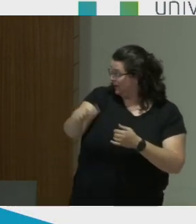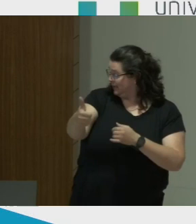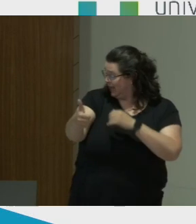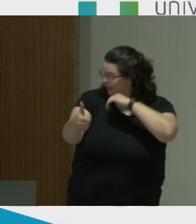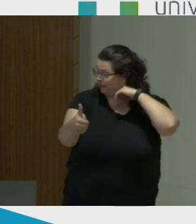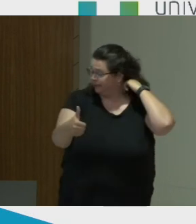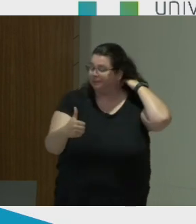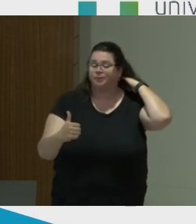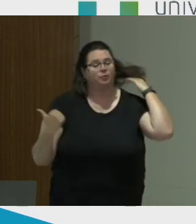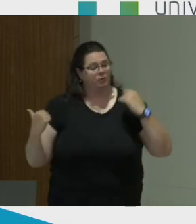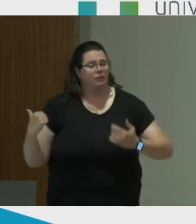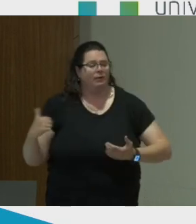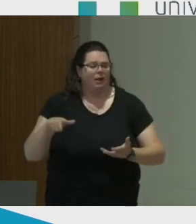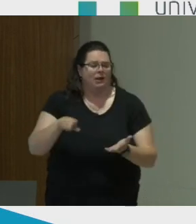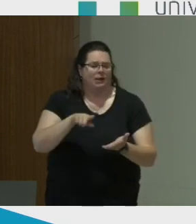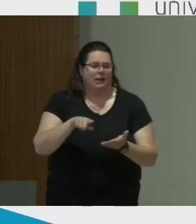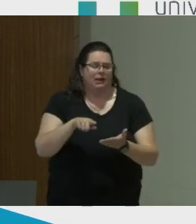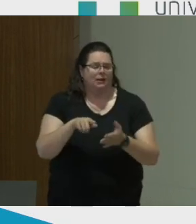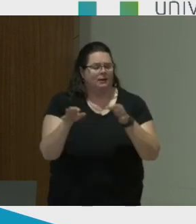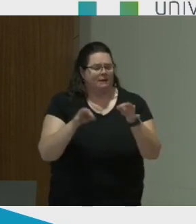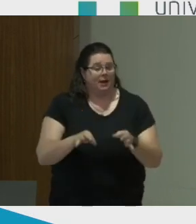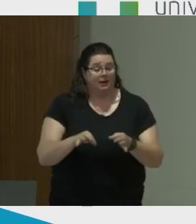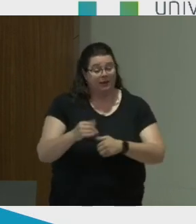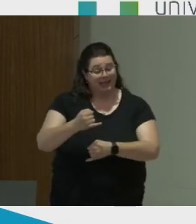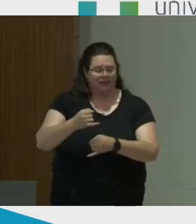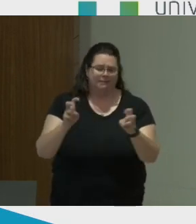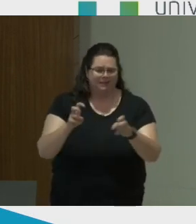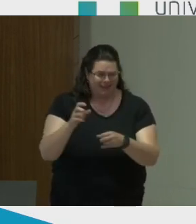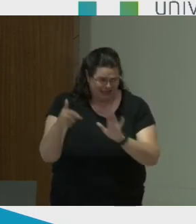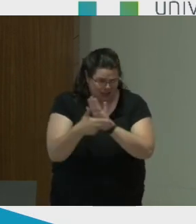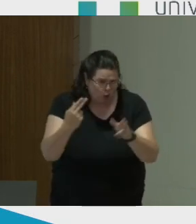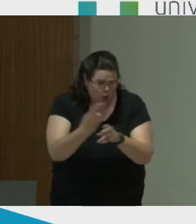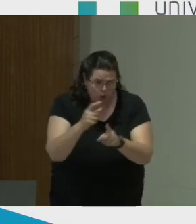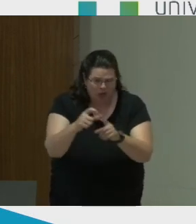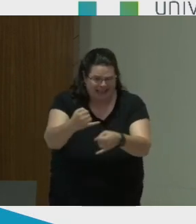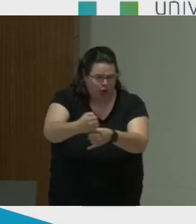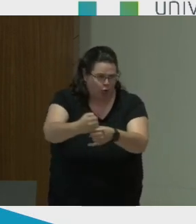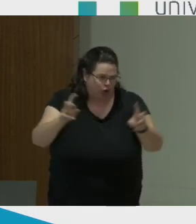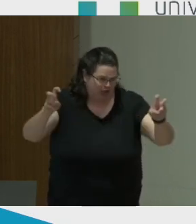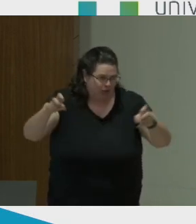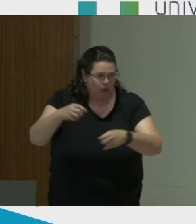we defined that an institution has to be a safe place and we need prevention concepts for that,